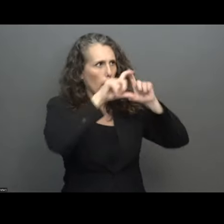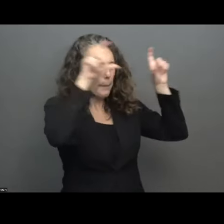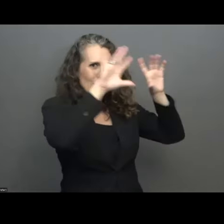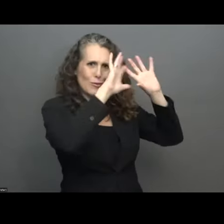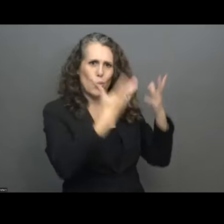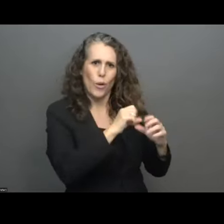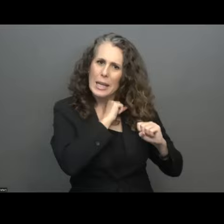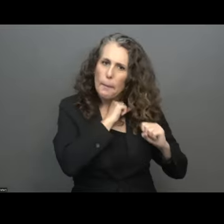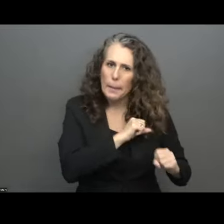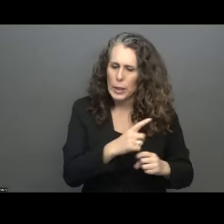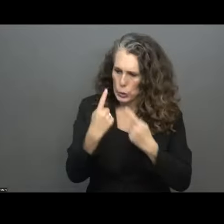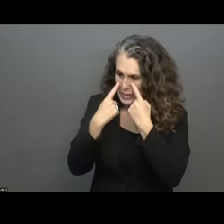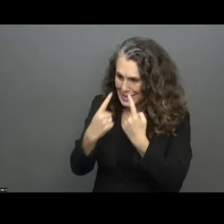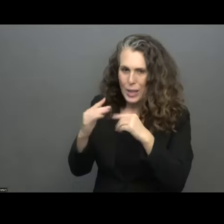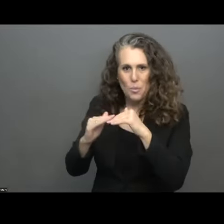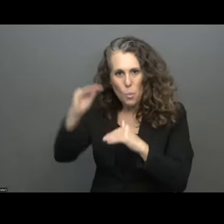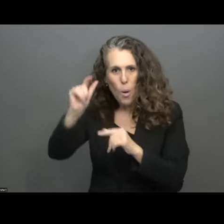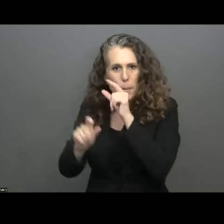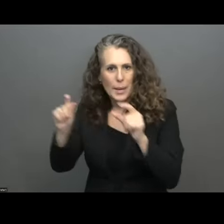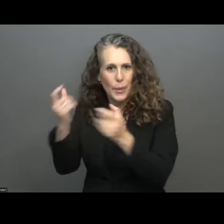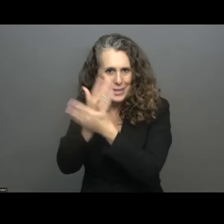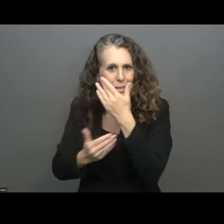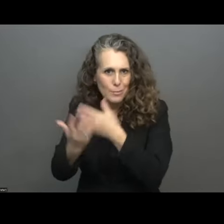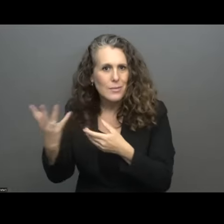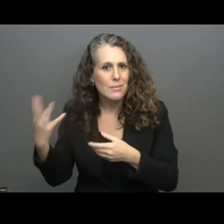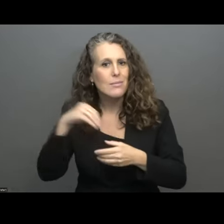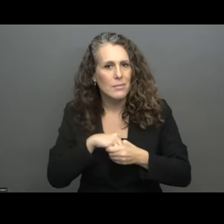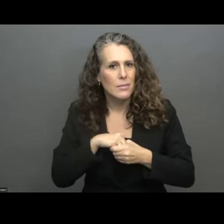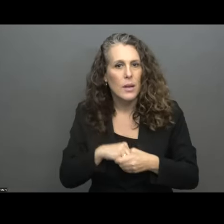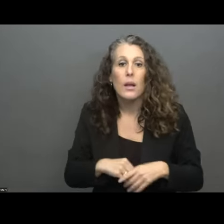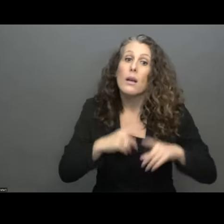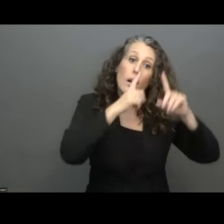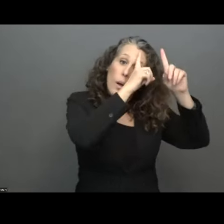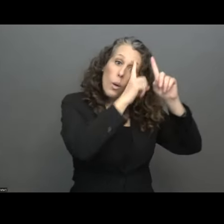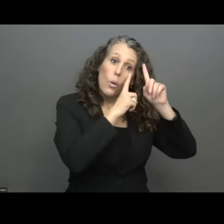Our secret organs as to even more laterally idea Mohammed upon Canizares this initiative